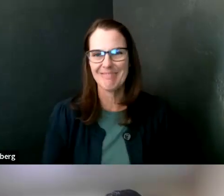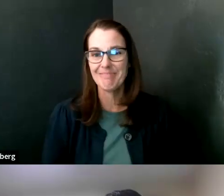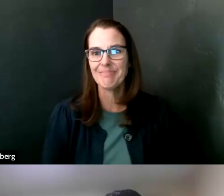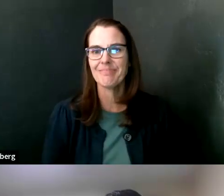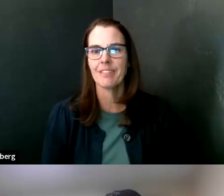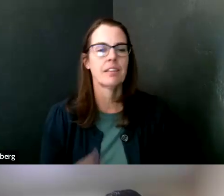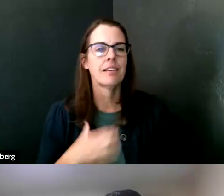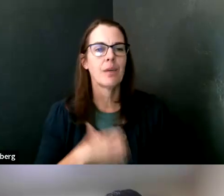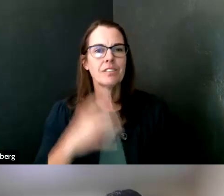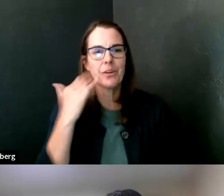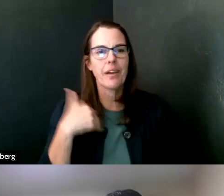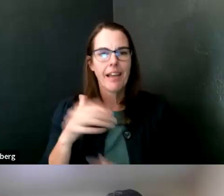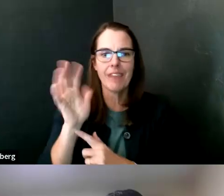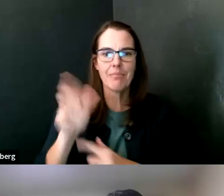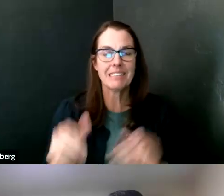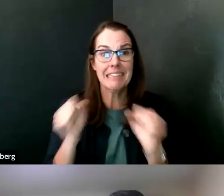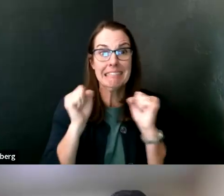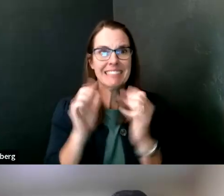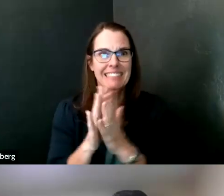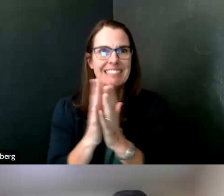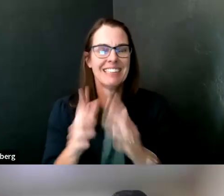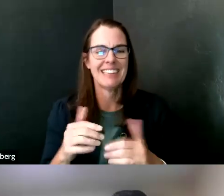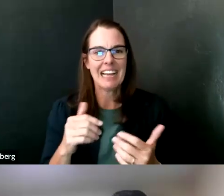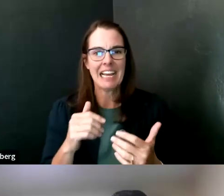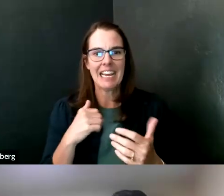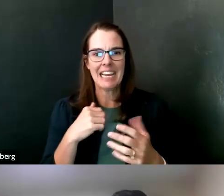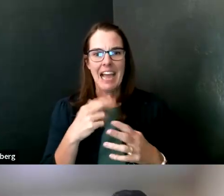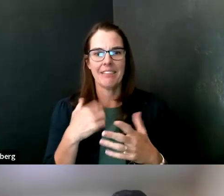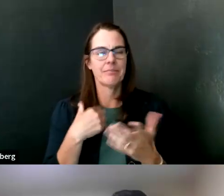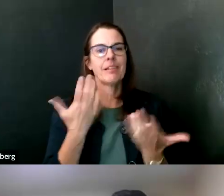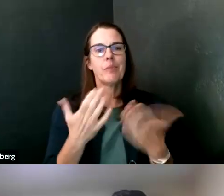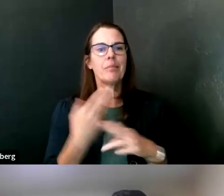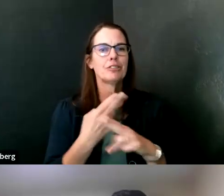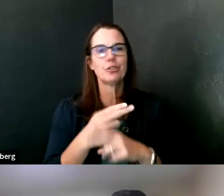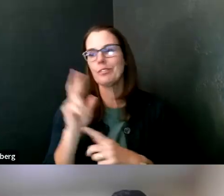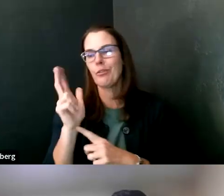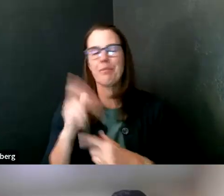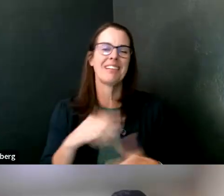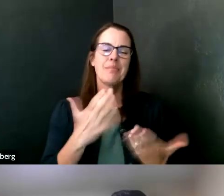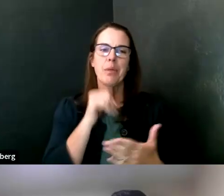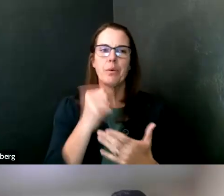I knew I had five minutes. I used to my regular three. Um, probably won't take it all today. I I